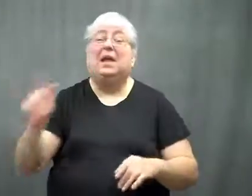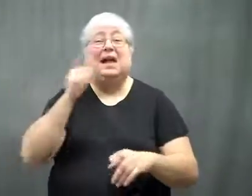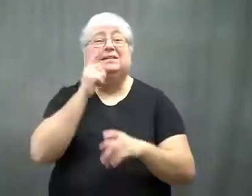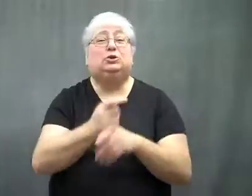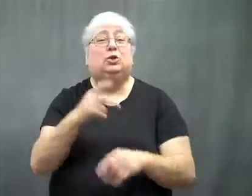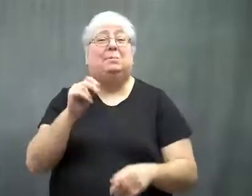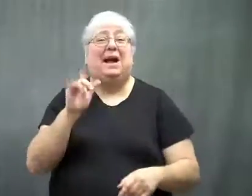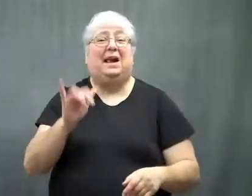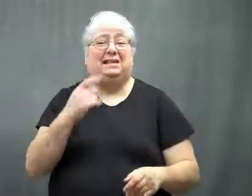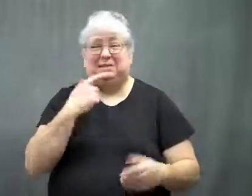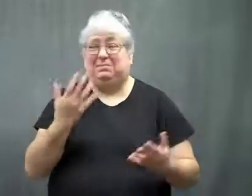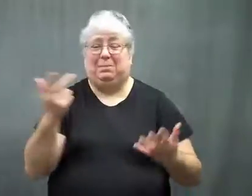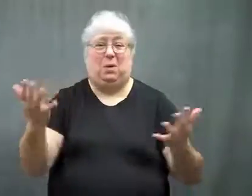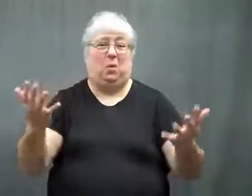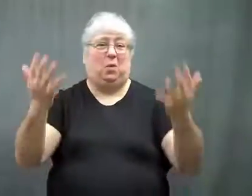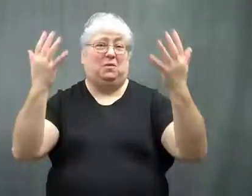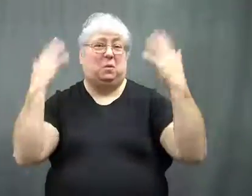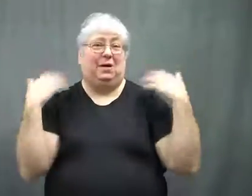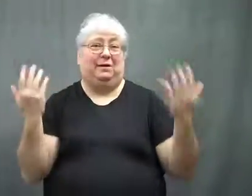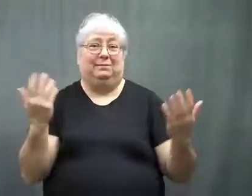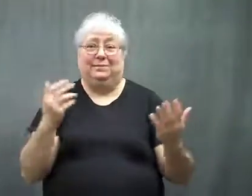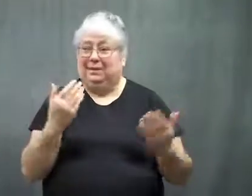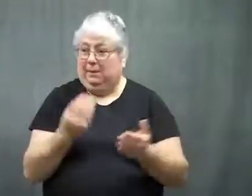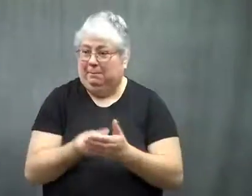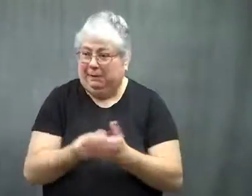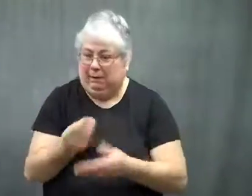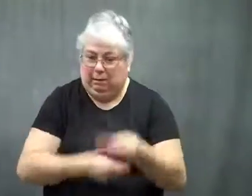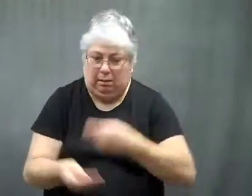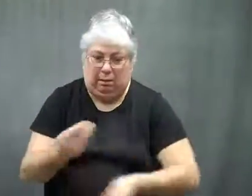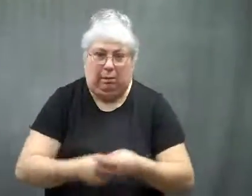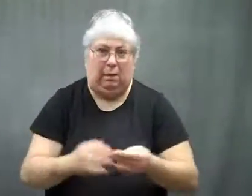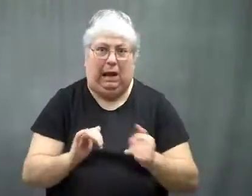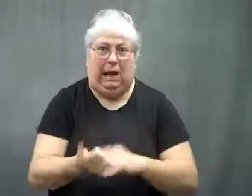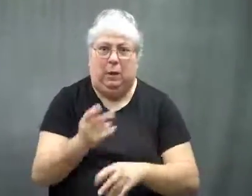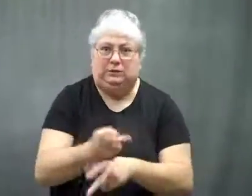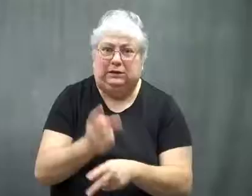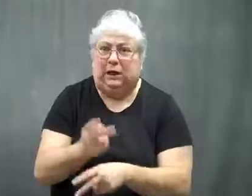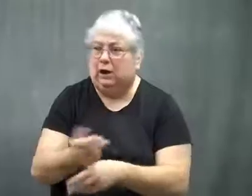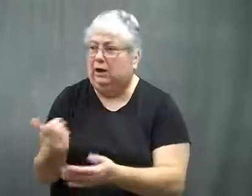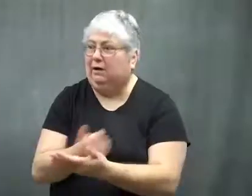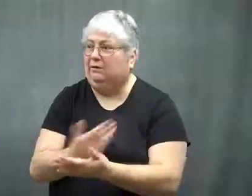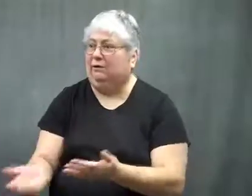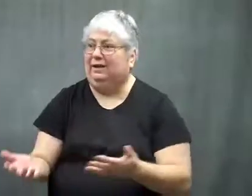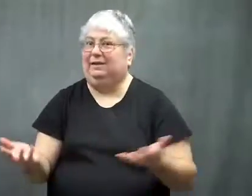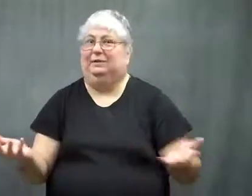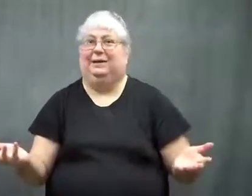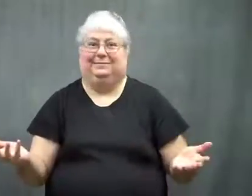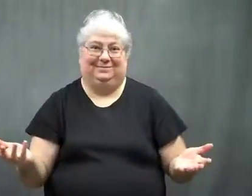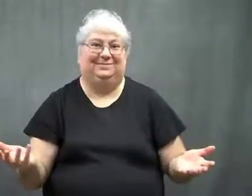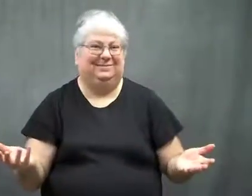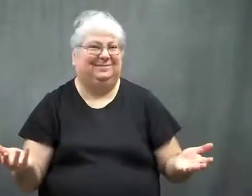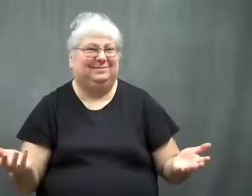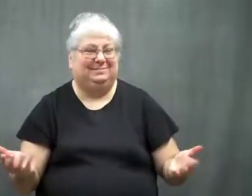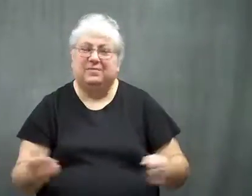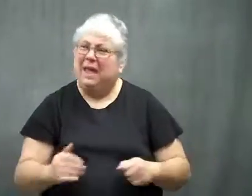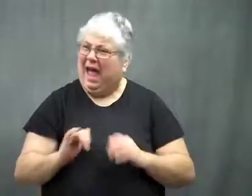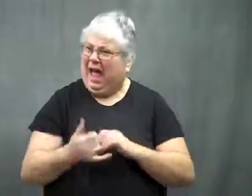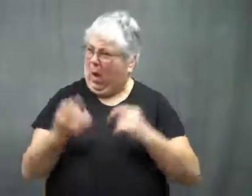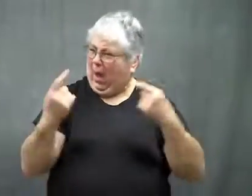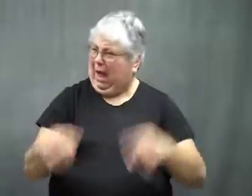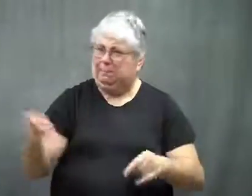His sister said he might have been overwhelmed financially, with taking care of all the animals.